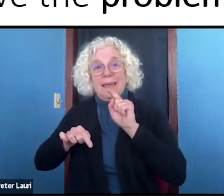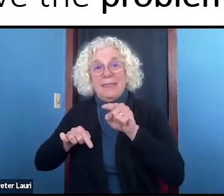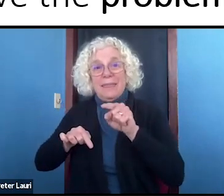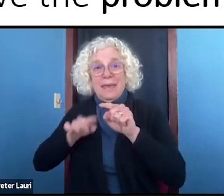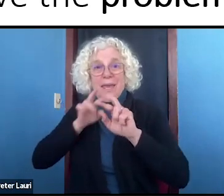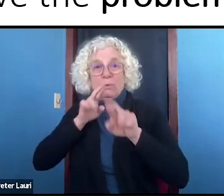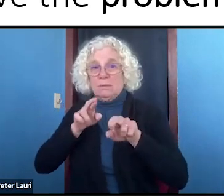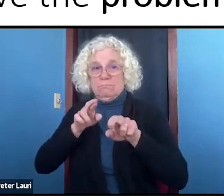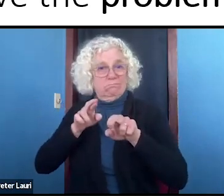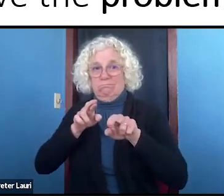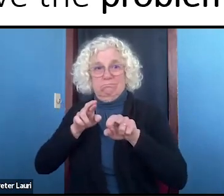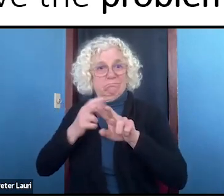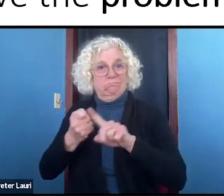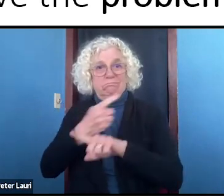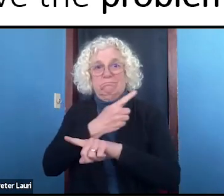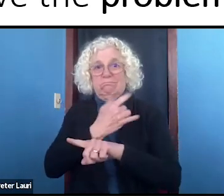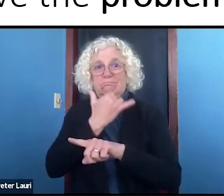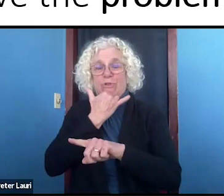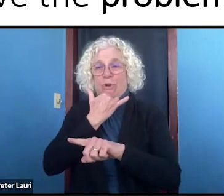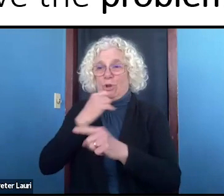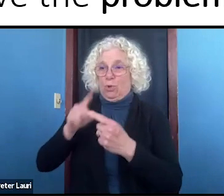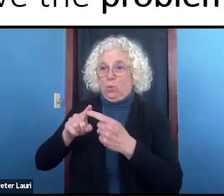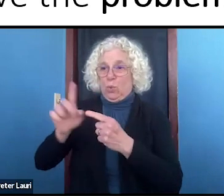by the police to persons with mental health crises,